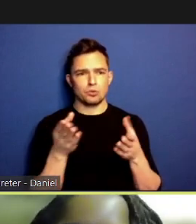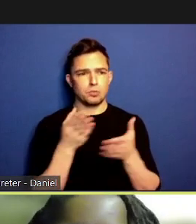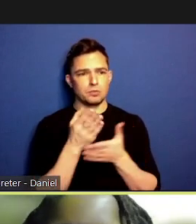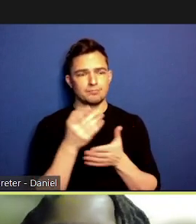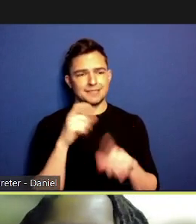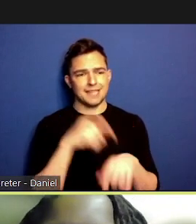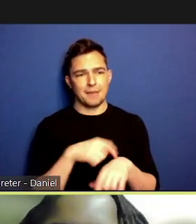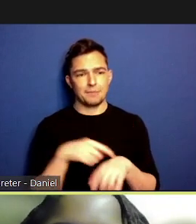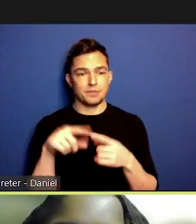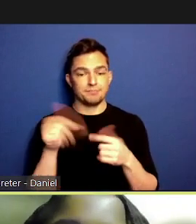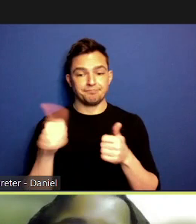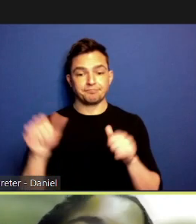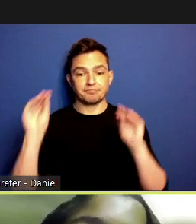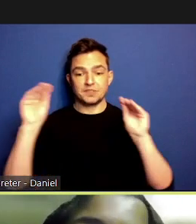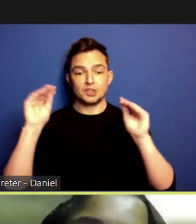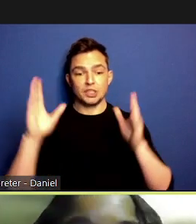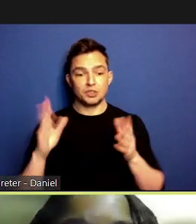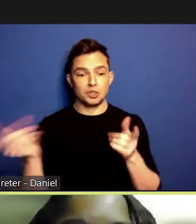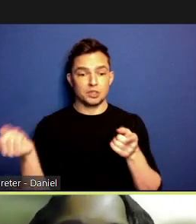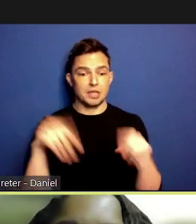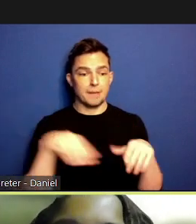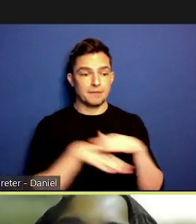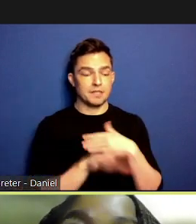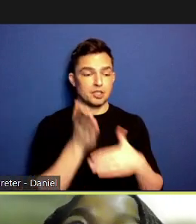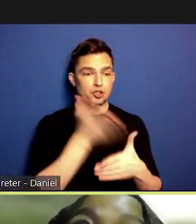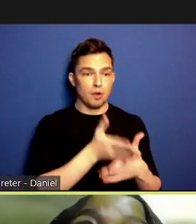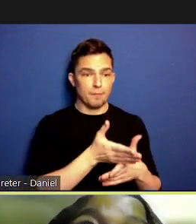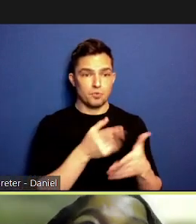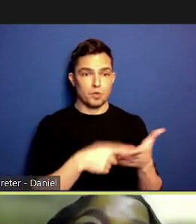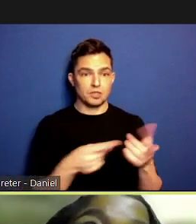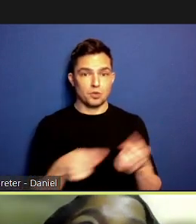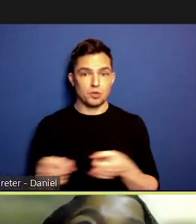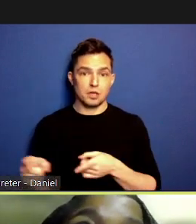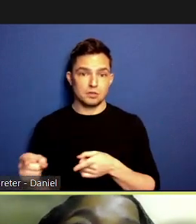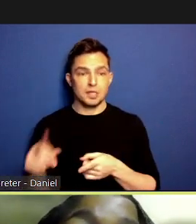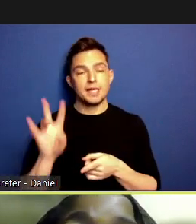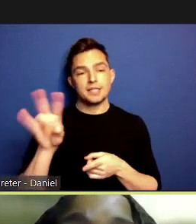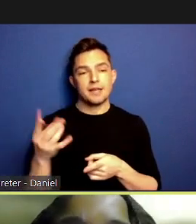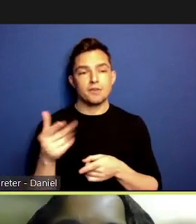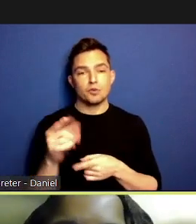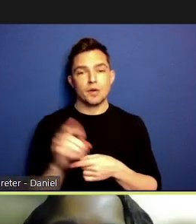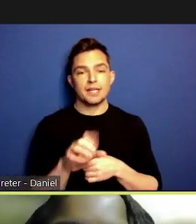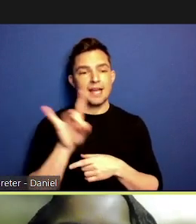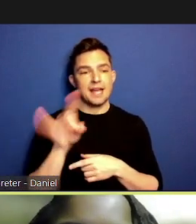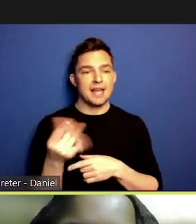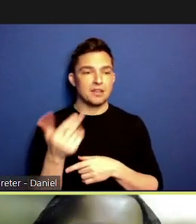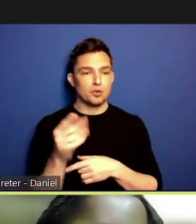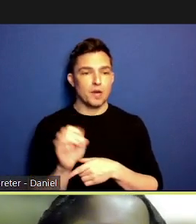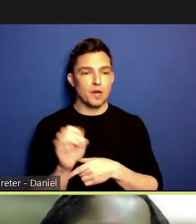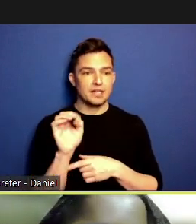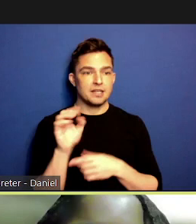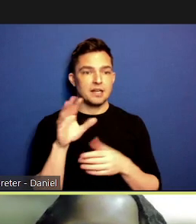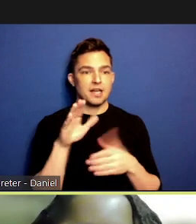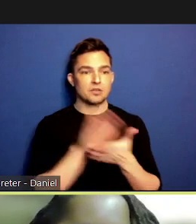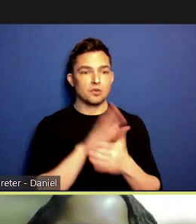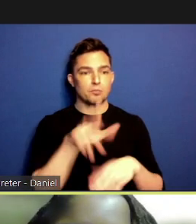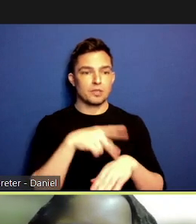educator could have stepped in and disrupted what was happening. So the seventh-grade teacher, the eighth-grade teacher, and the school principal were the ones most involved in terms of calling